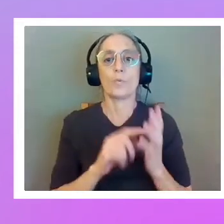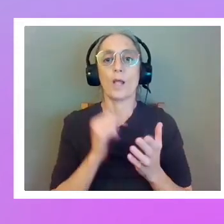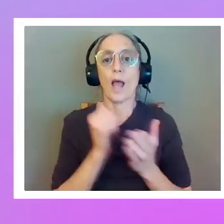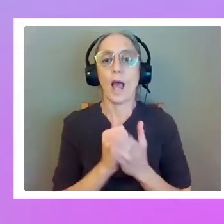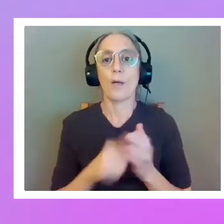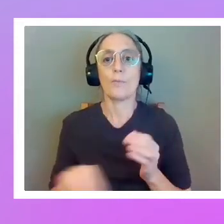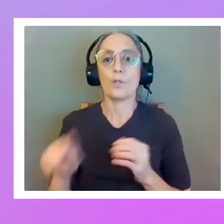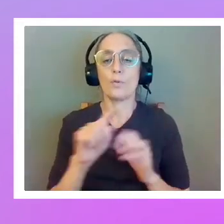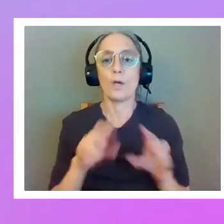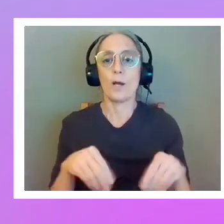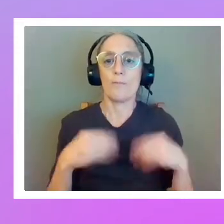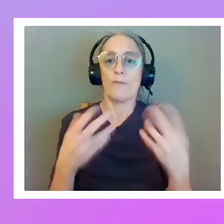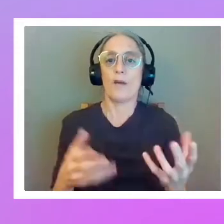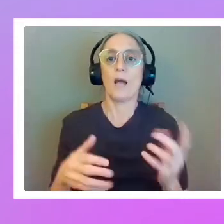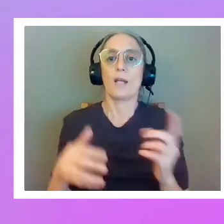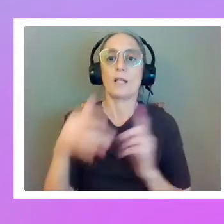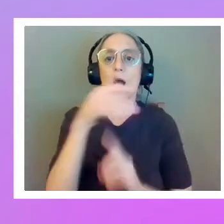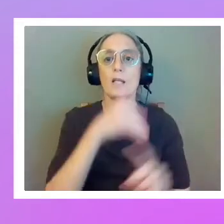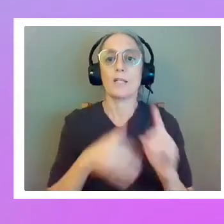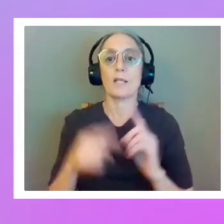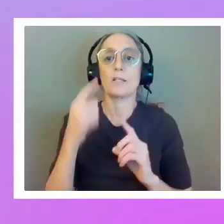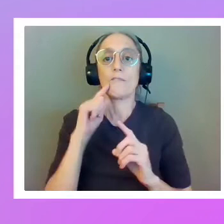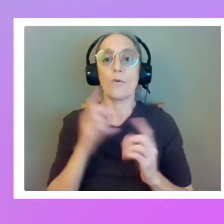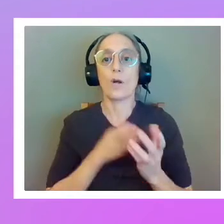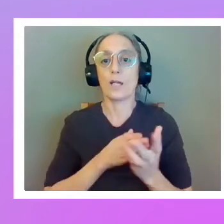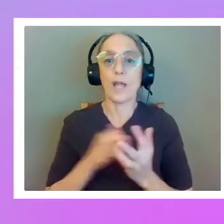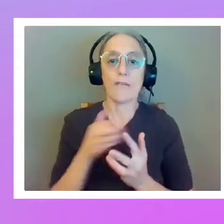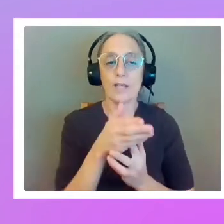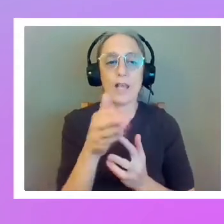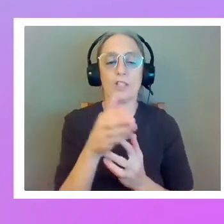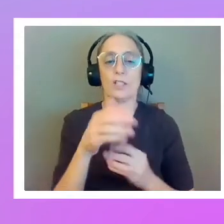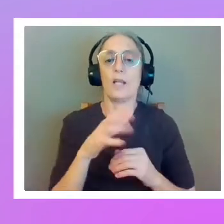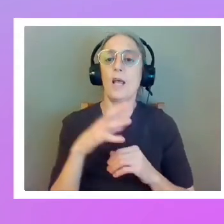context for navigation and list the different elements